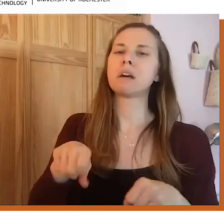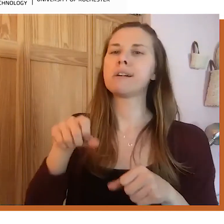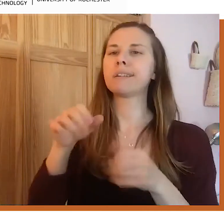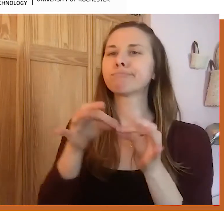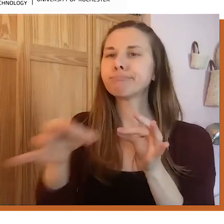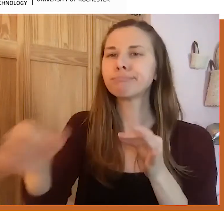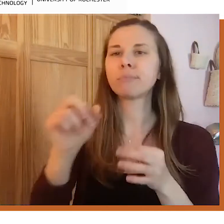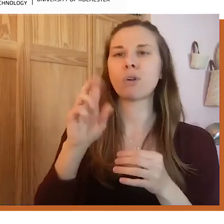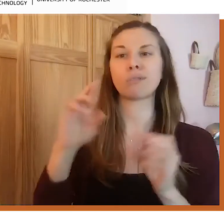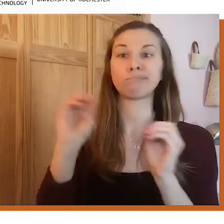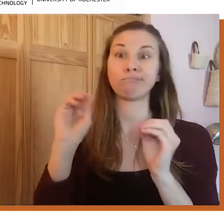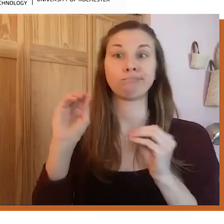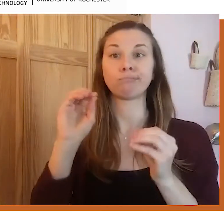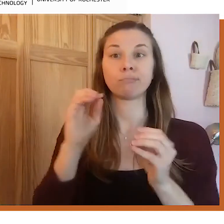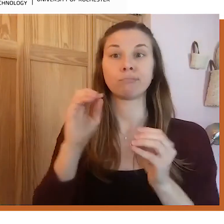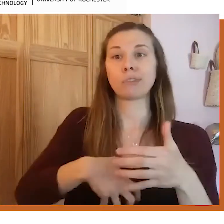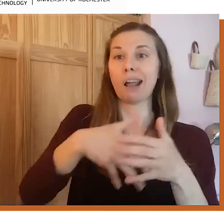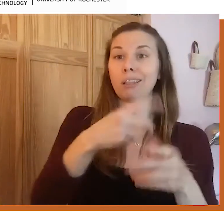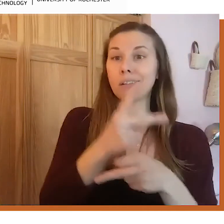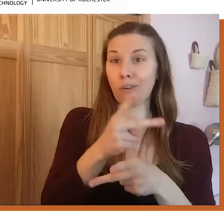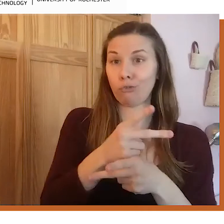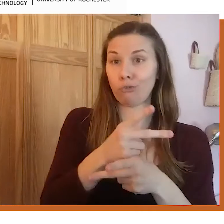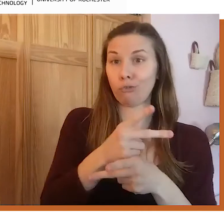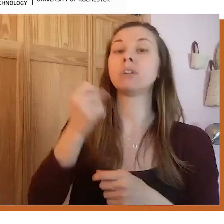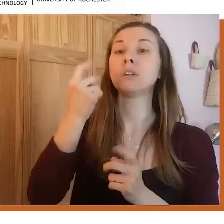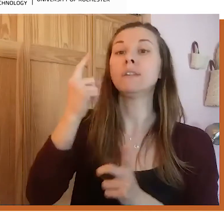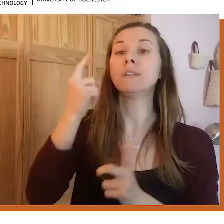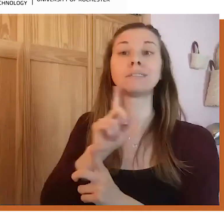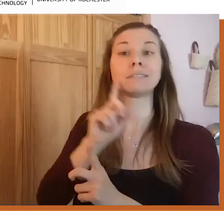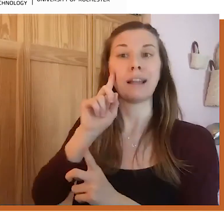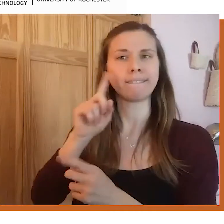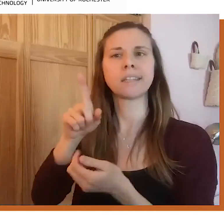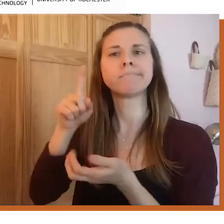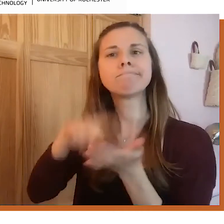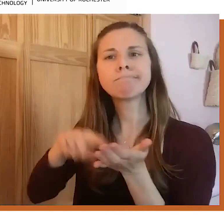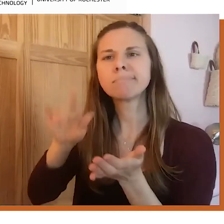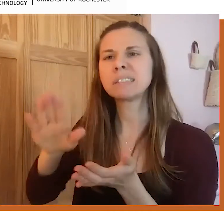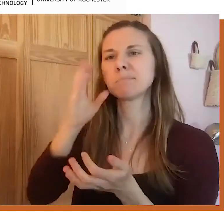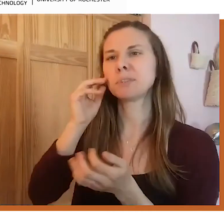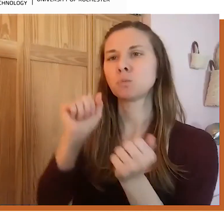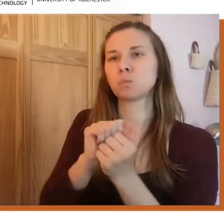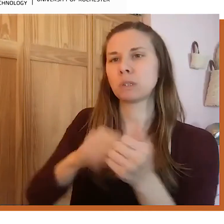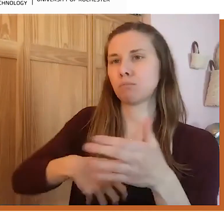that there's often delayed or no medical care for pregnant women, and we know